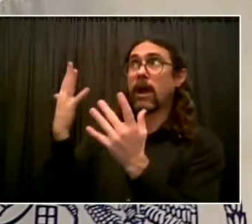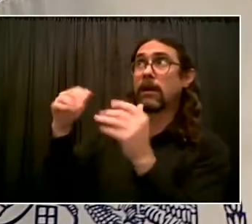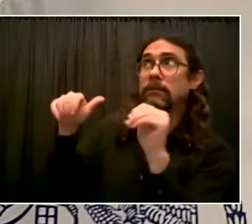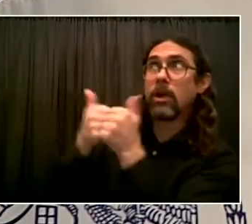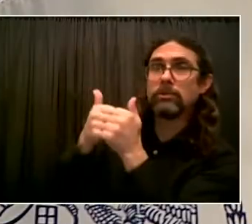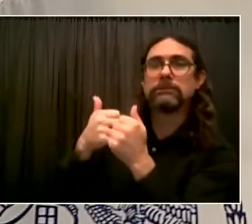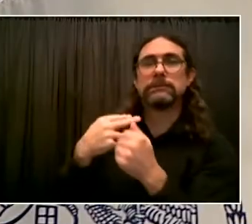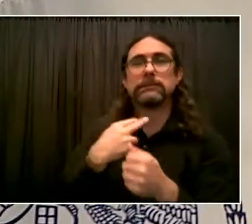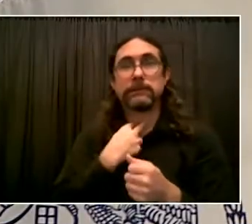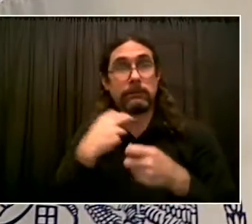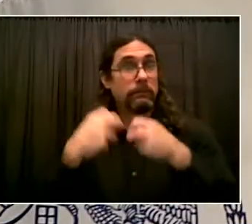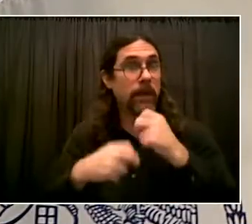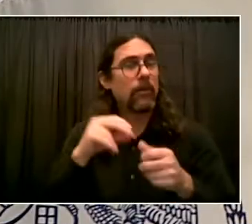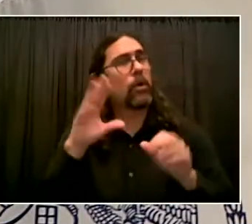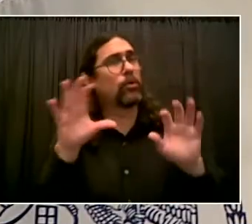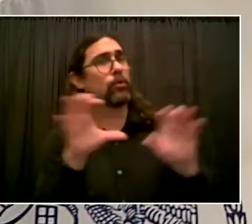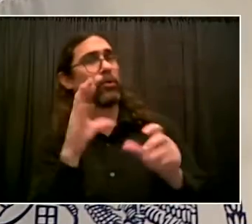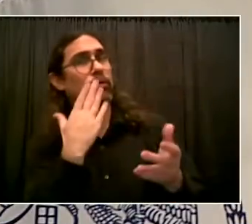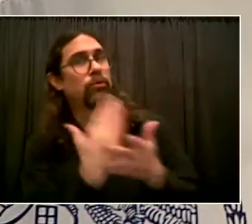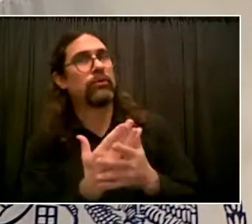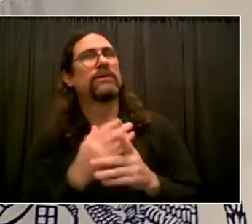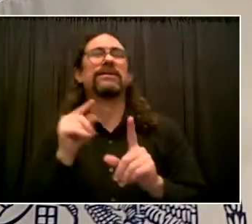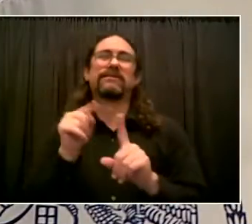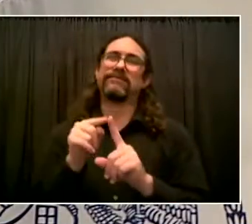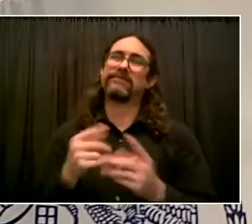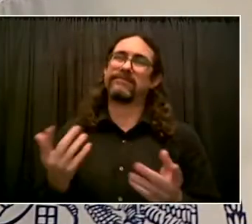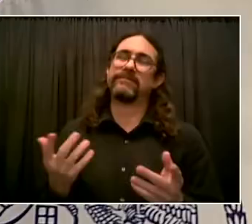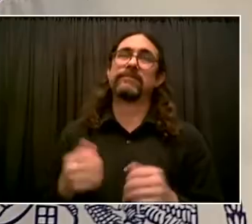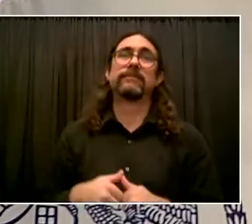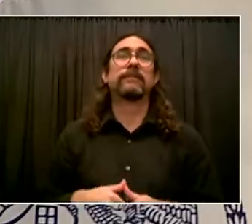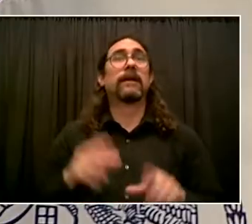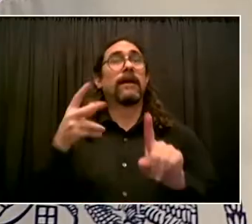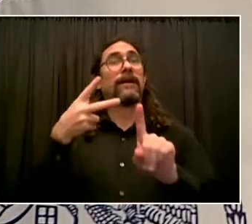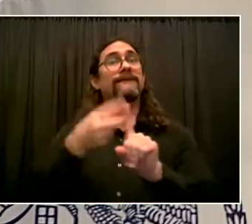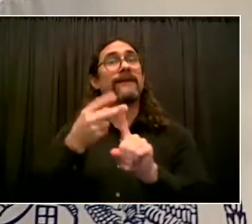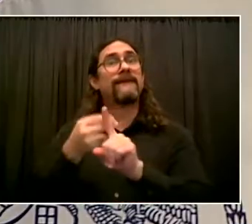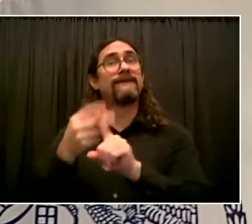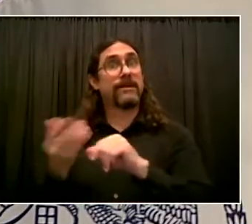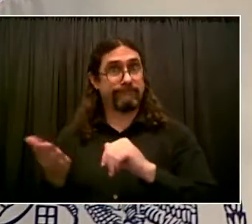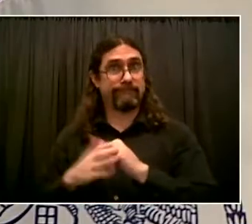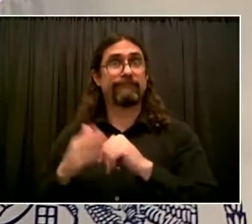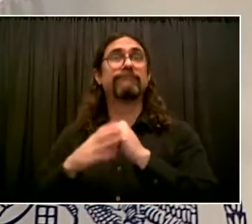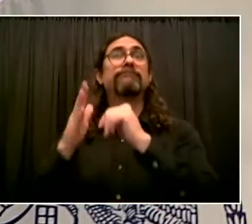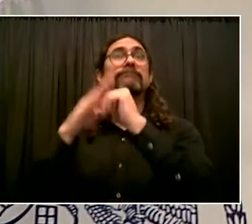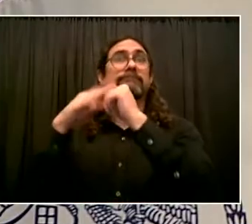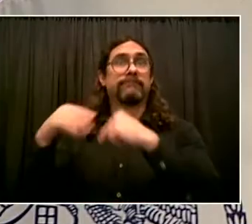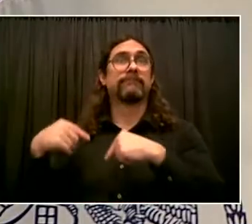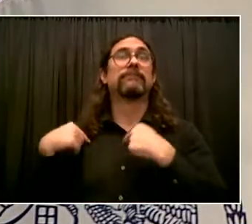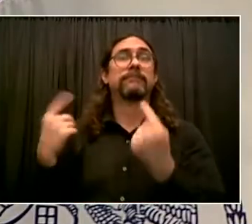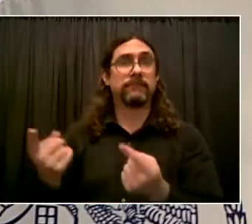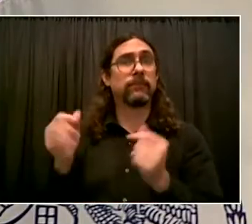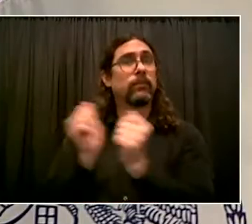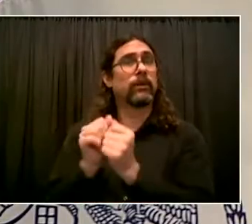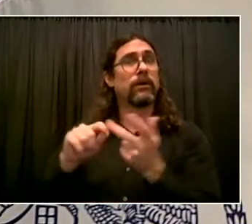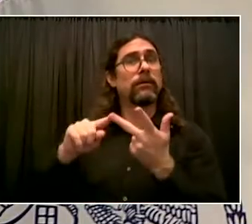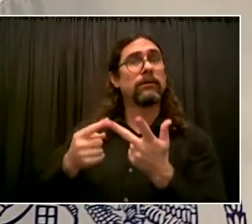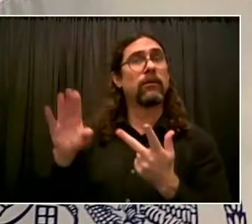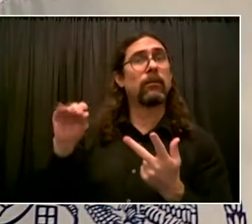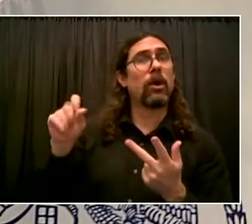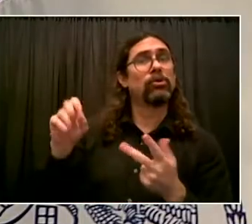CASES OF COVID-